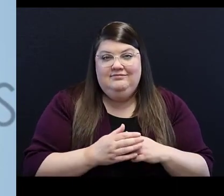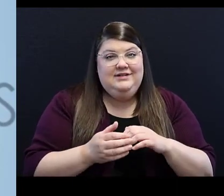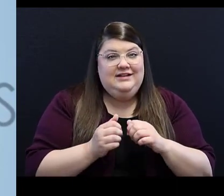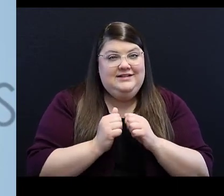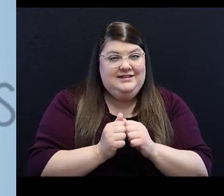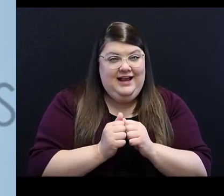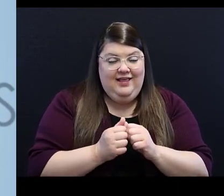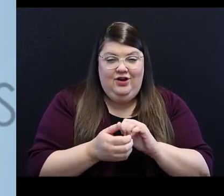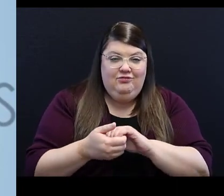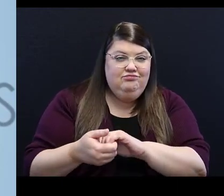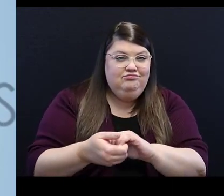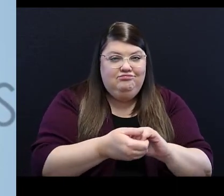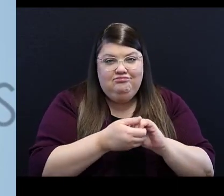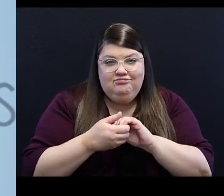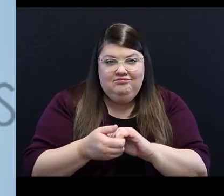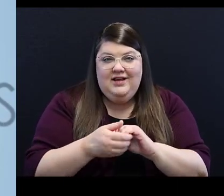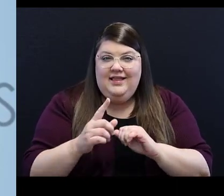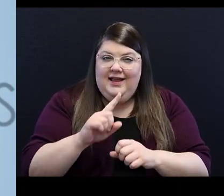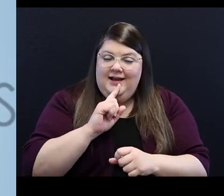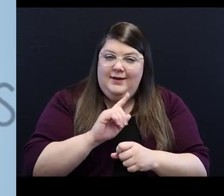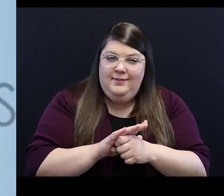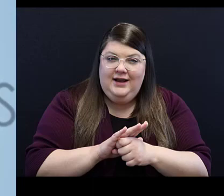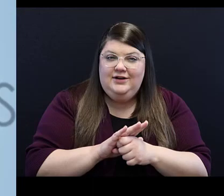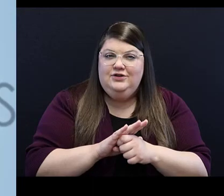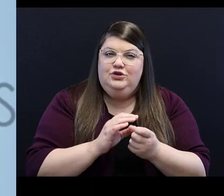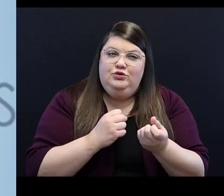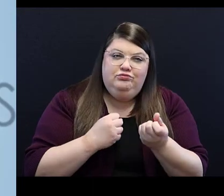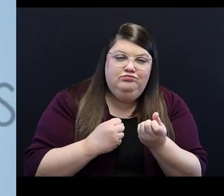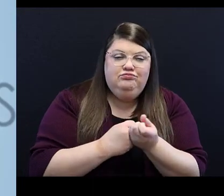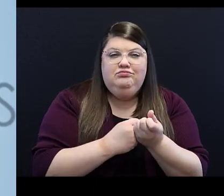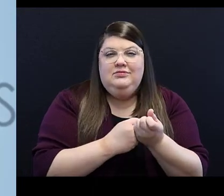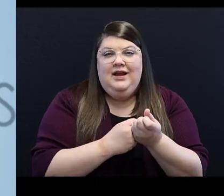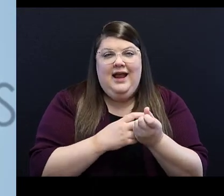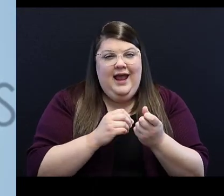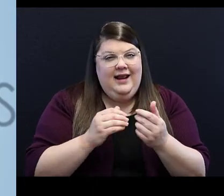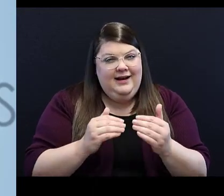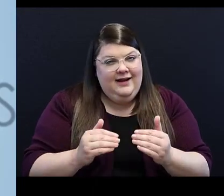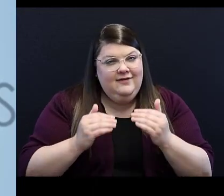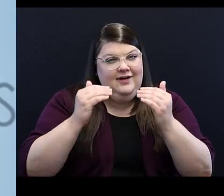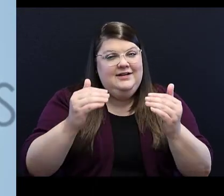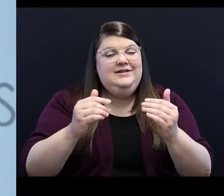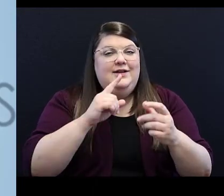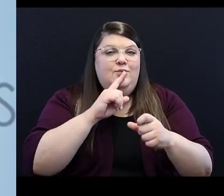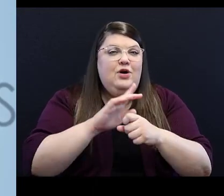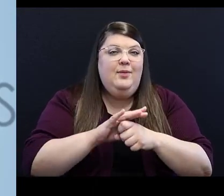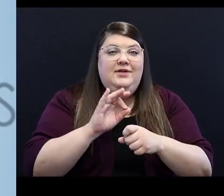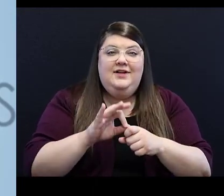Together they will commit to reinforcing and advancing the promise of the Individuals with